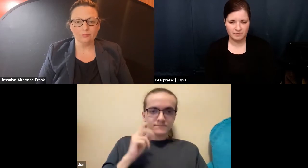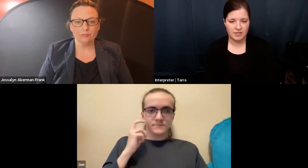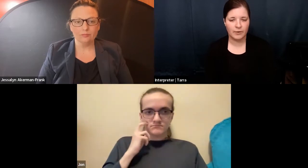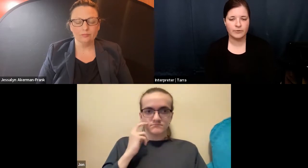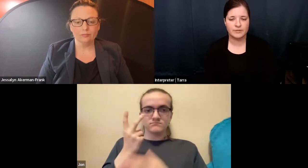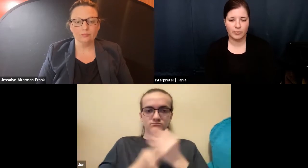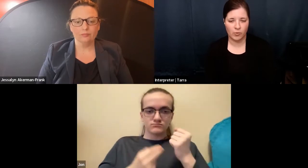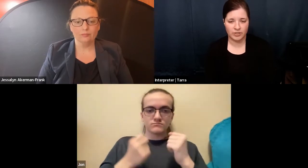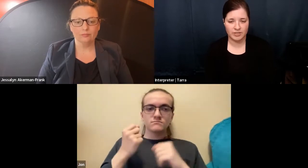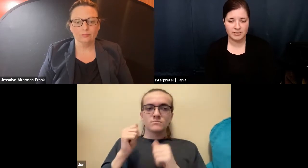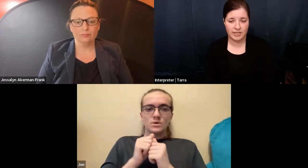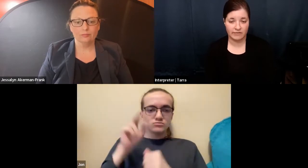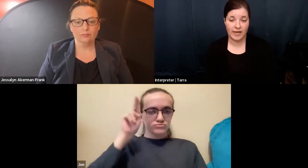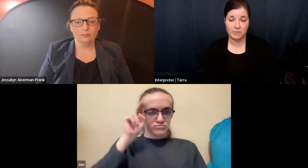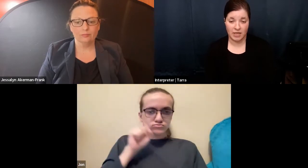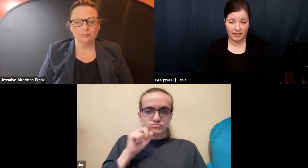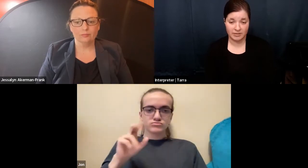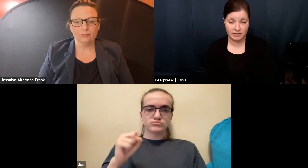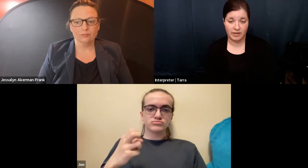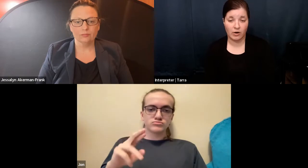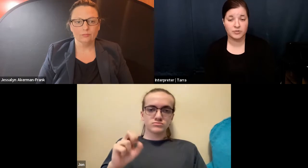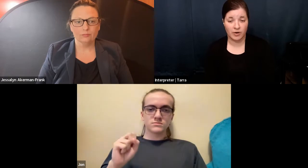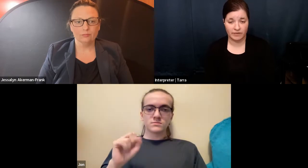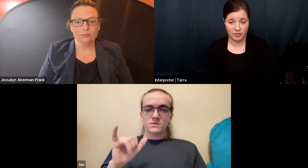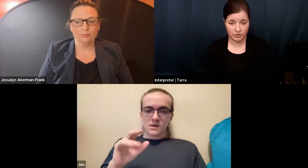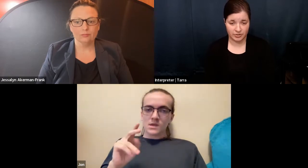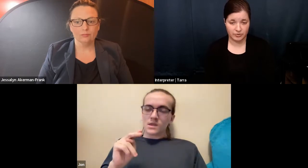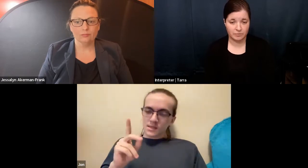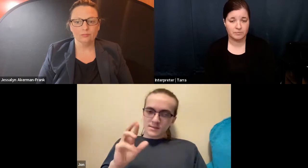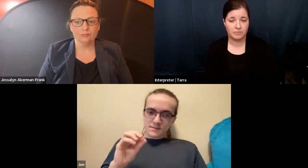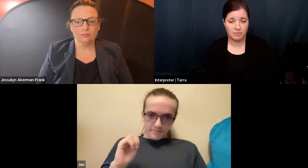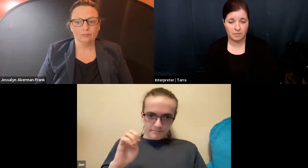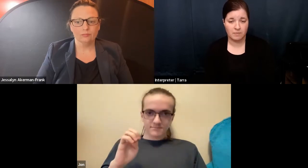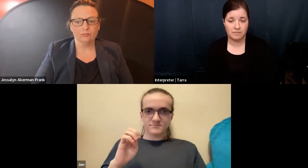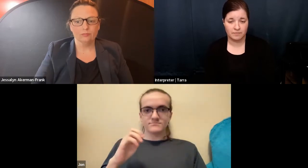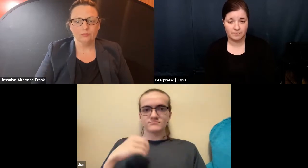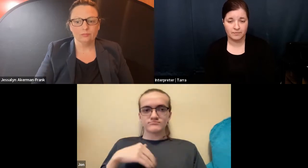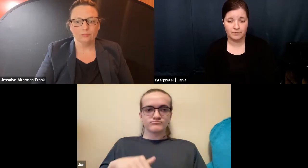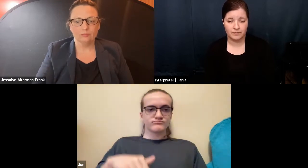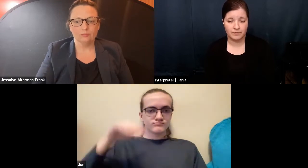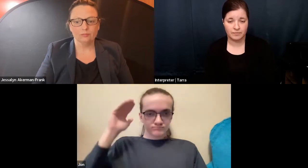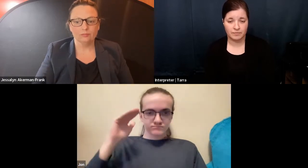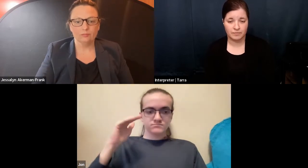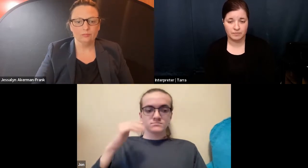This is Jon. I was born deaf and blind.